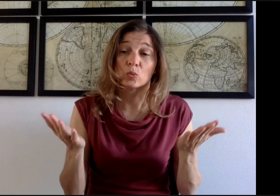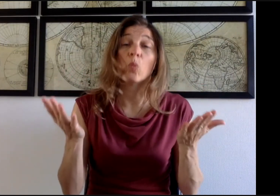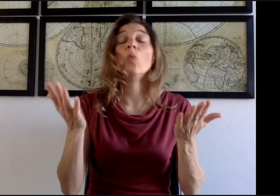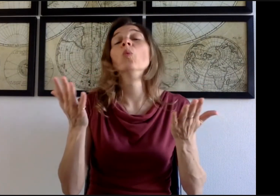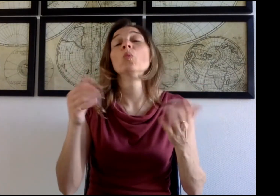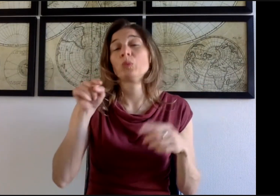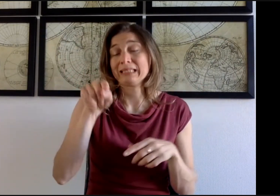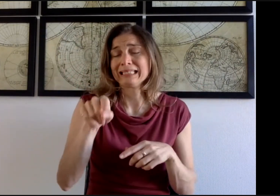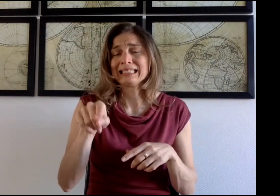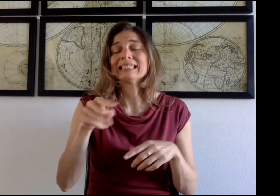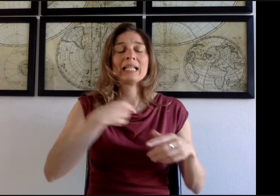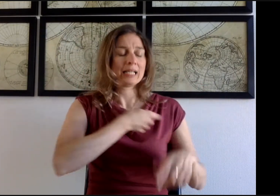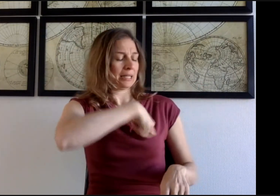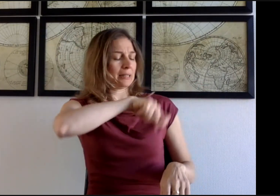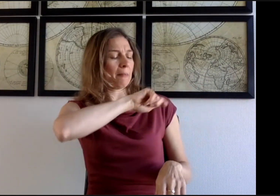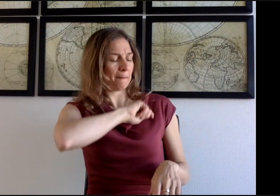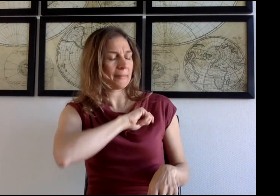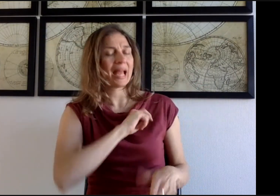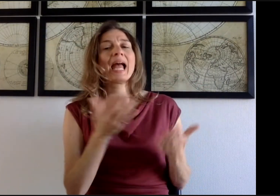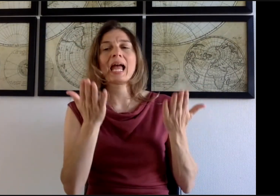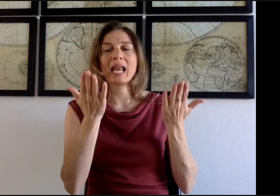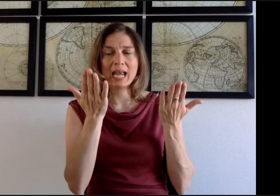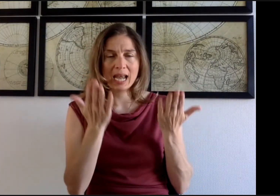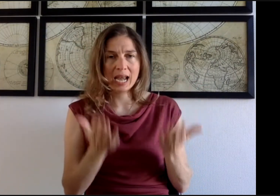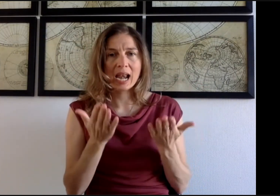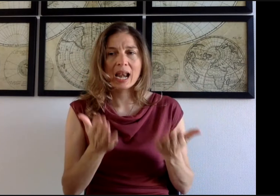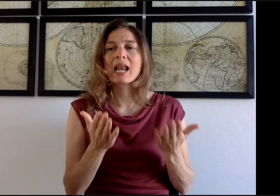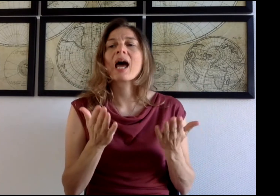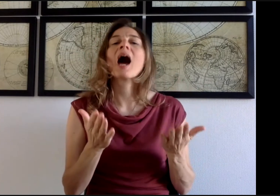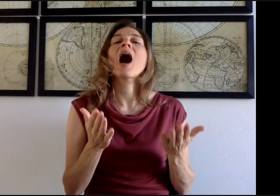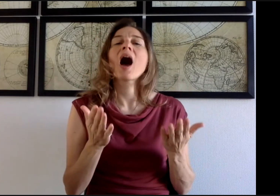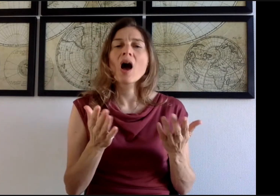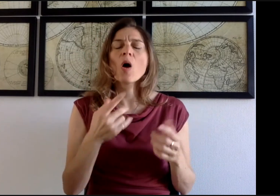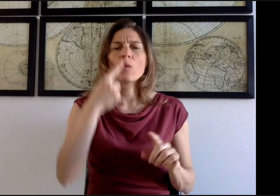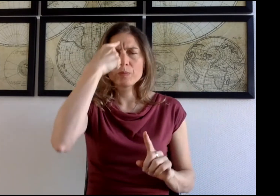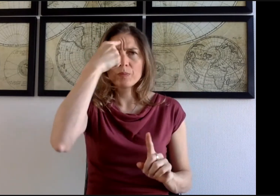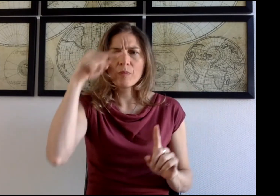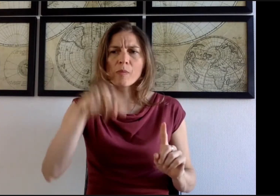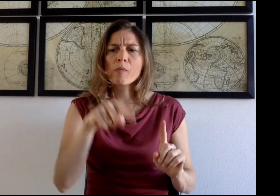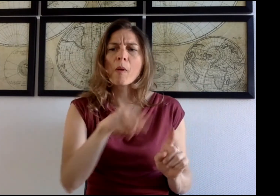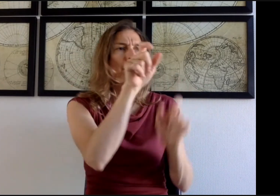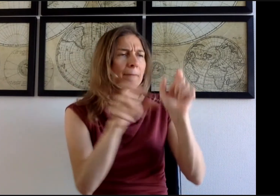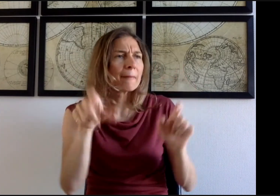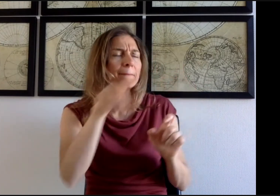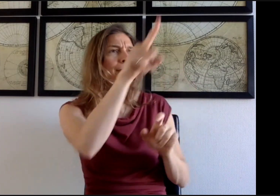to publish educational content of children on the public TV.